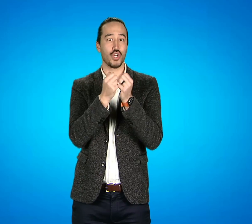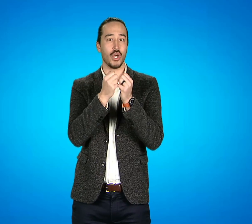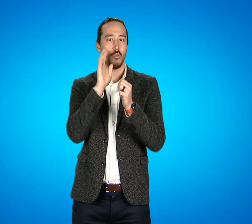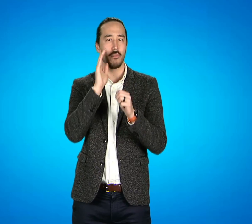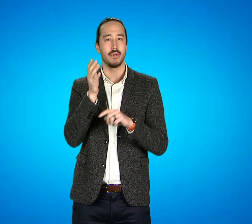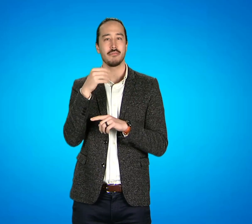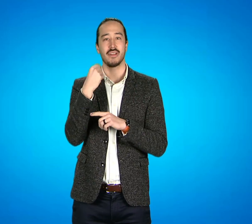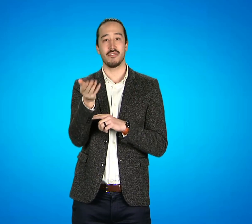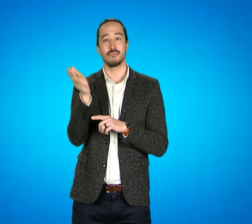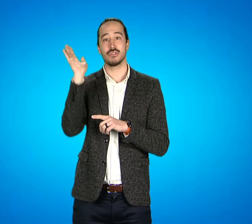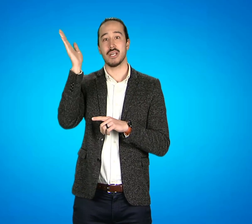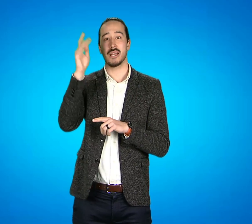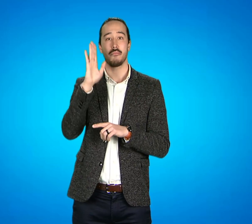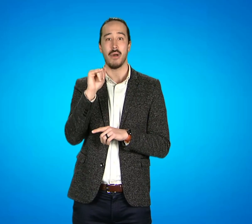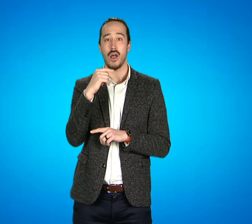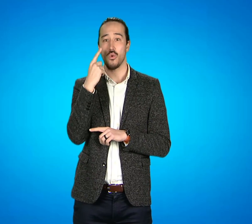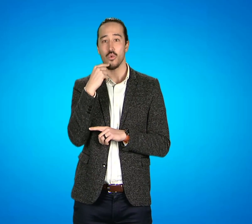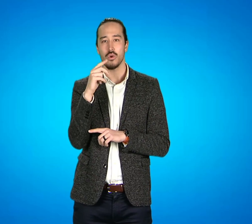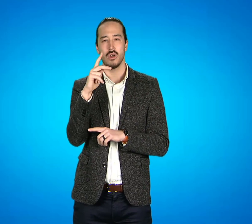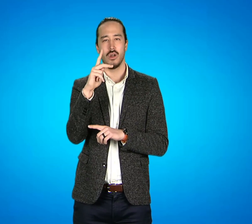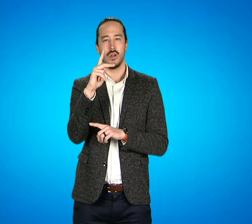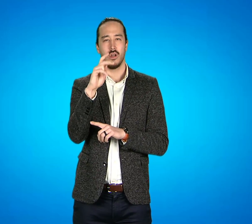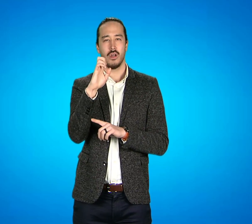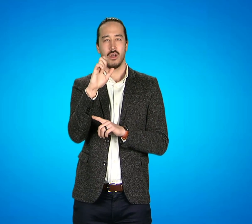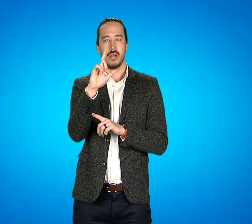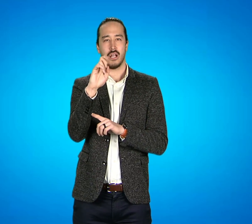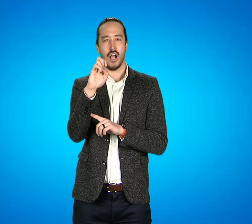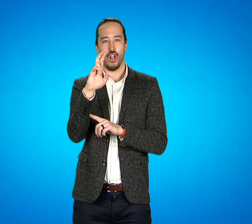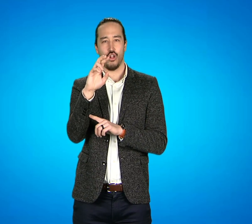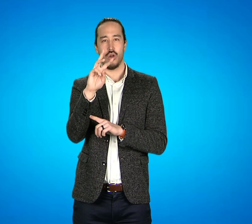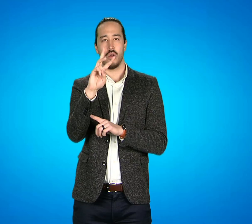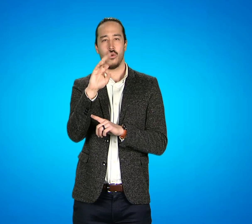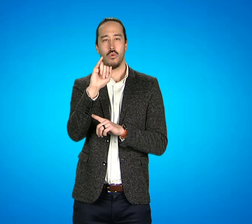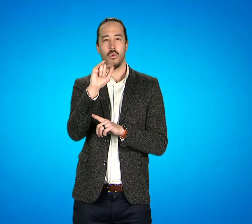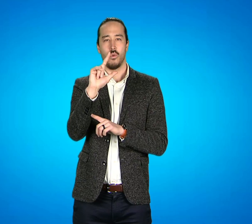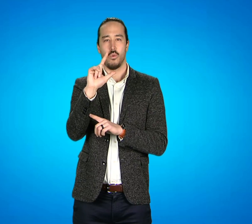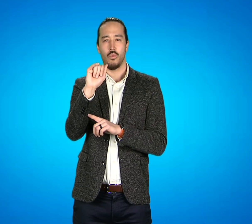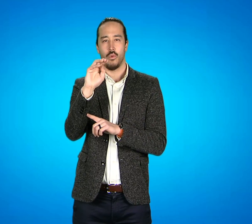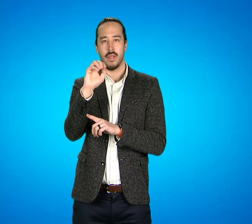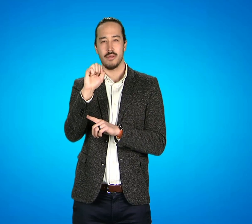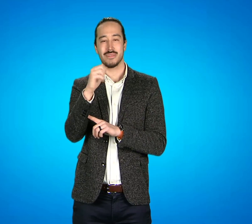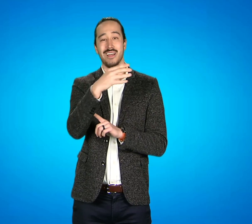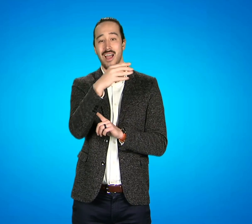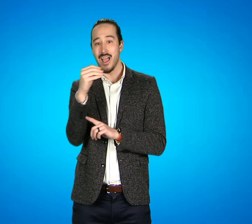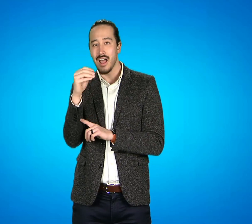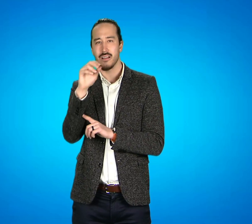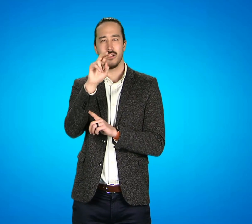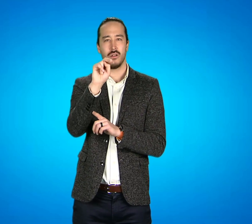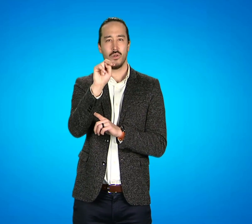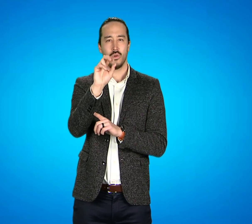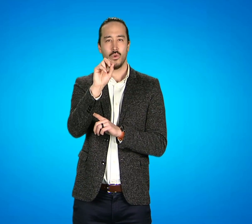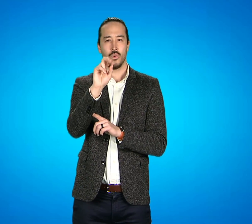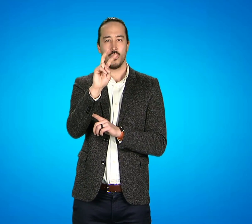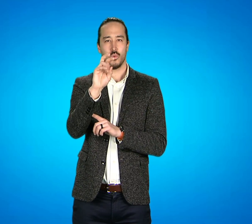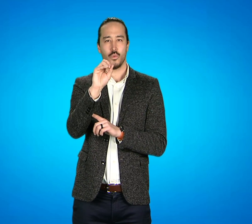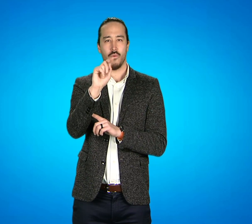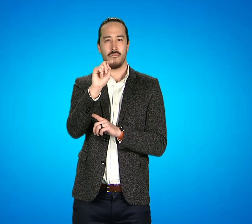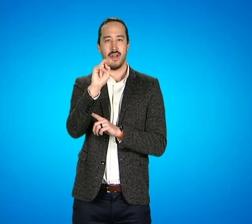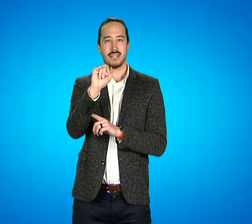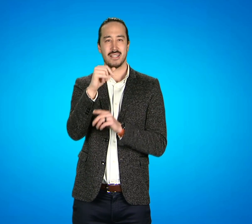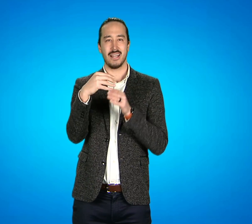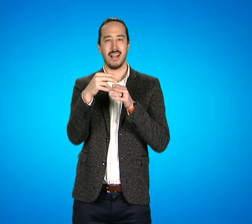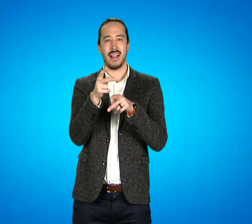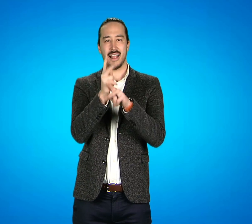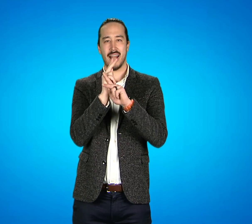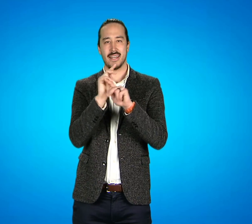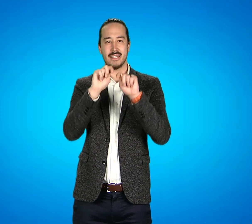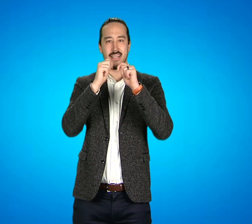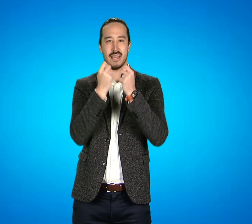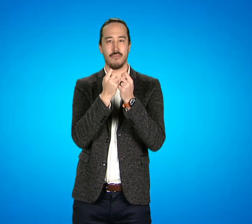workshop will be presented by Keller WIlliams and Novotny Lending Team